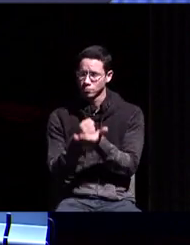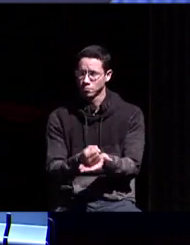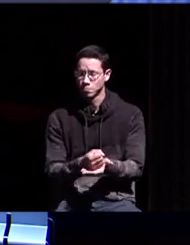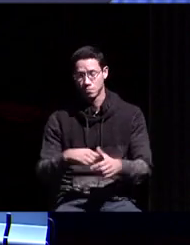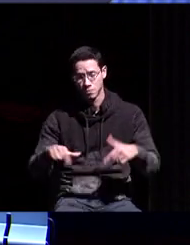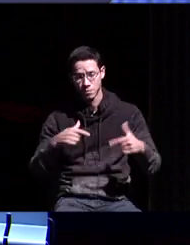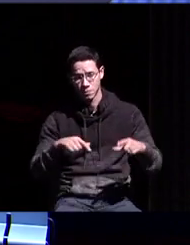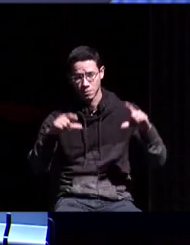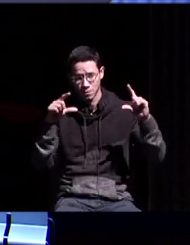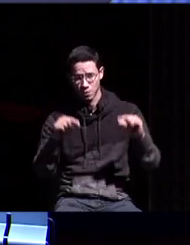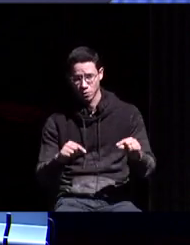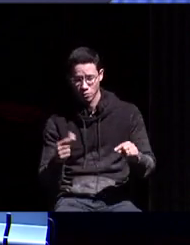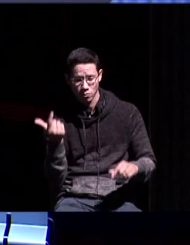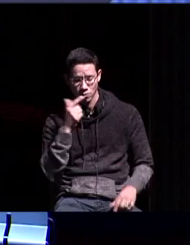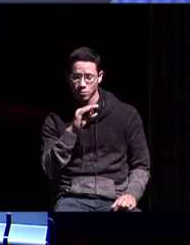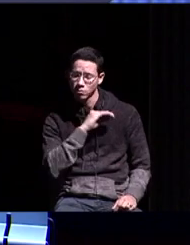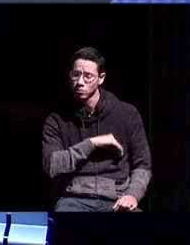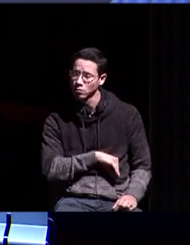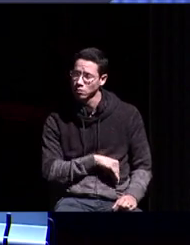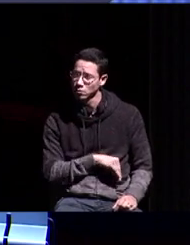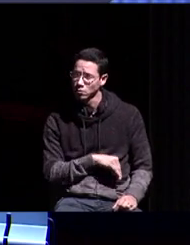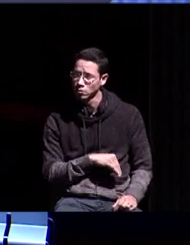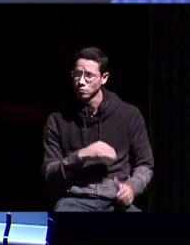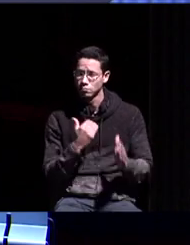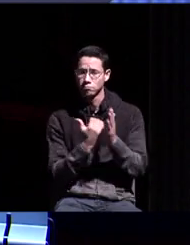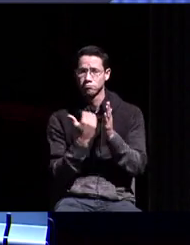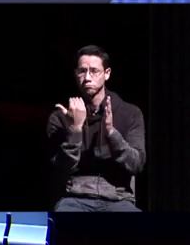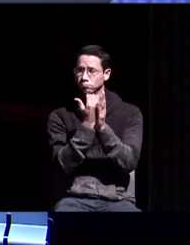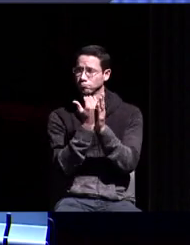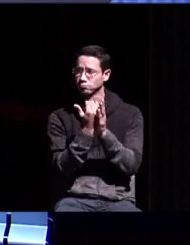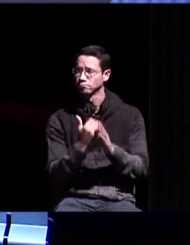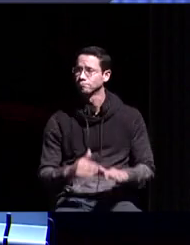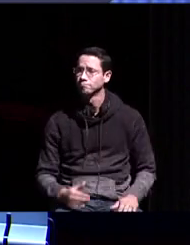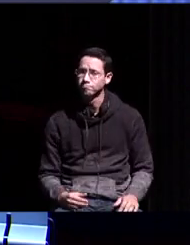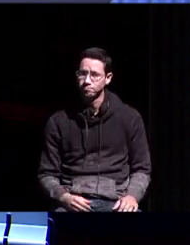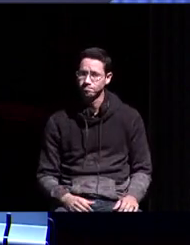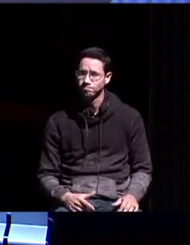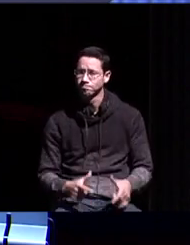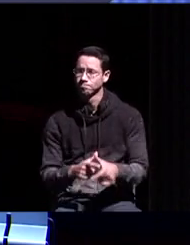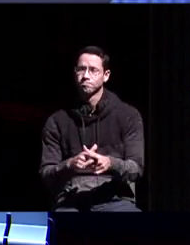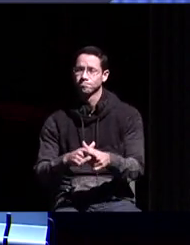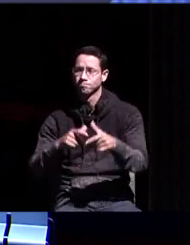and have an average salary that is higher than the rest